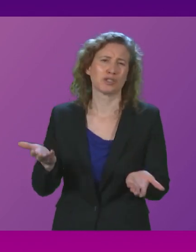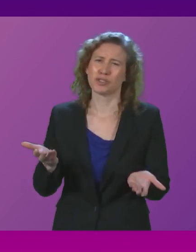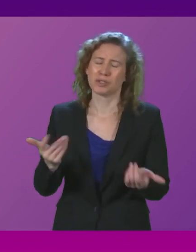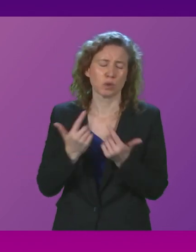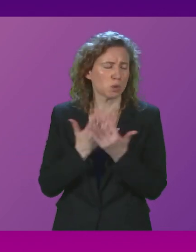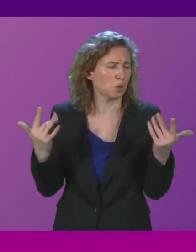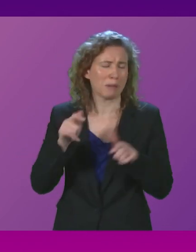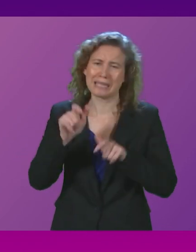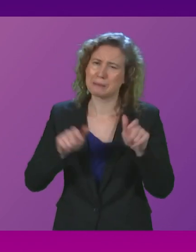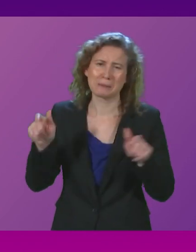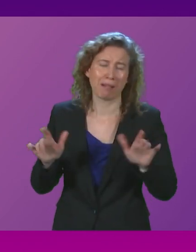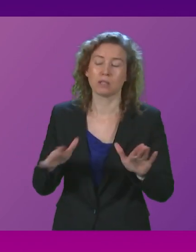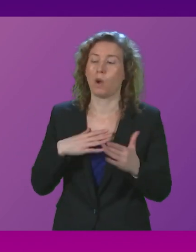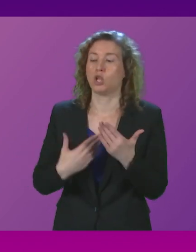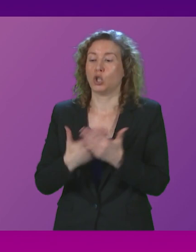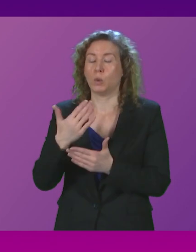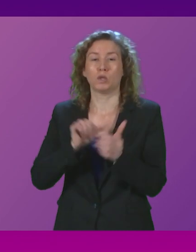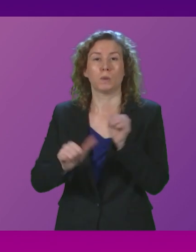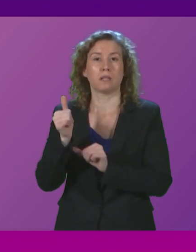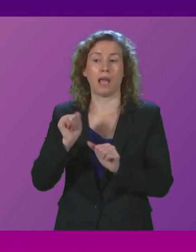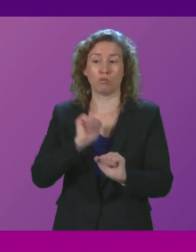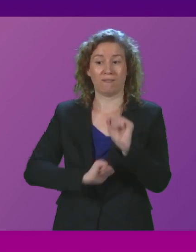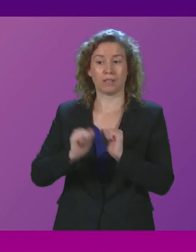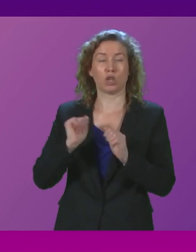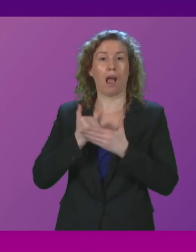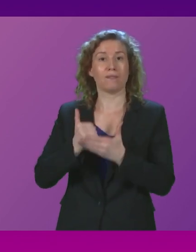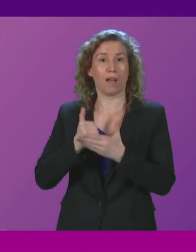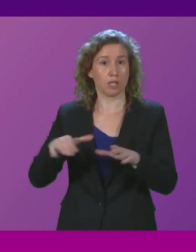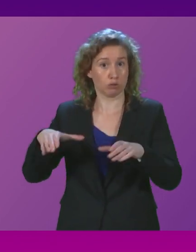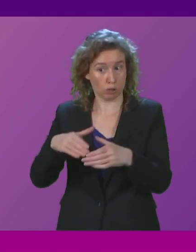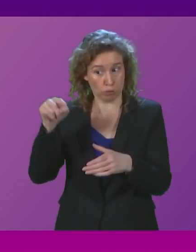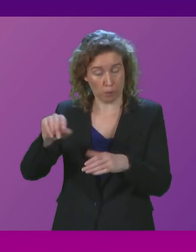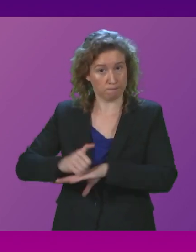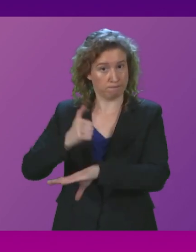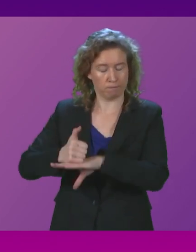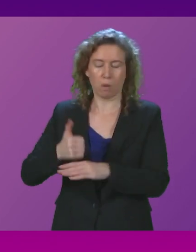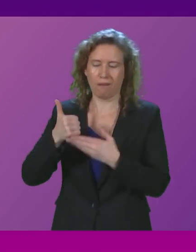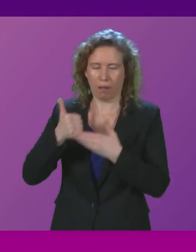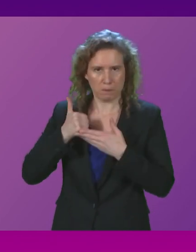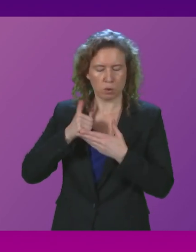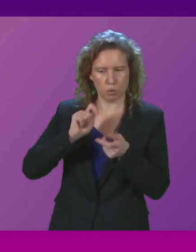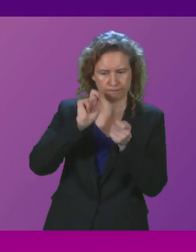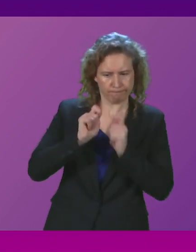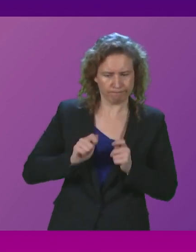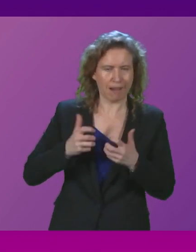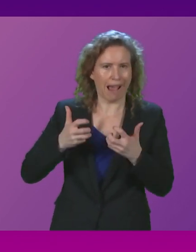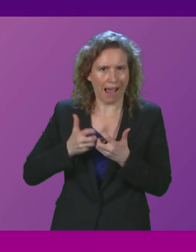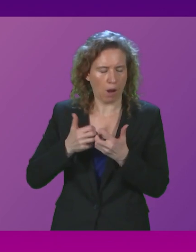Our new suicide prevention youth advisory group will help shape the approach to suicide prevention for children and young people.